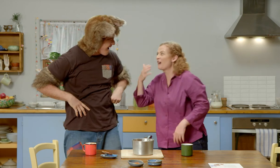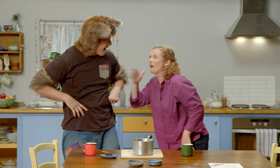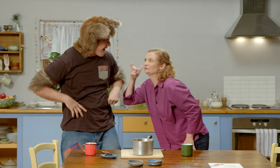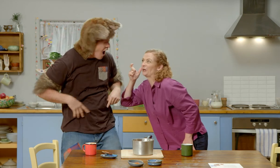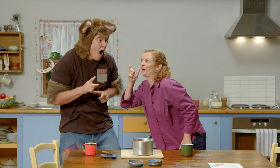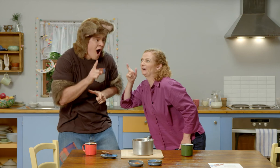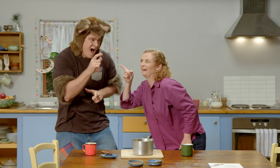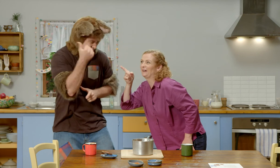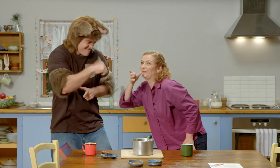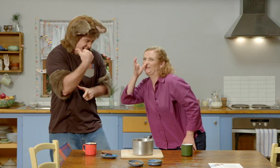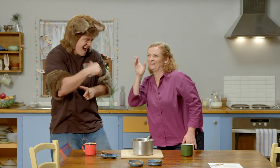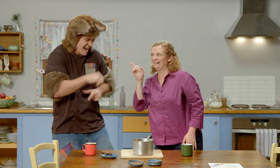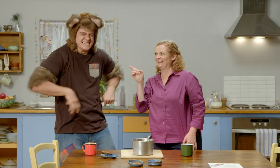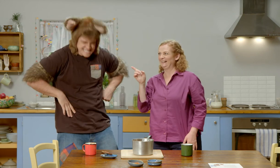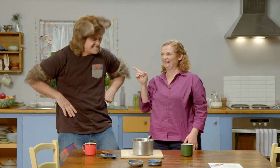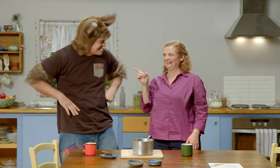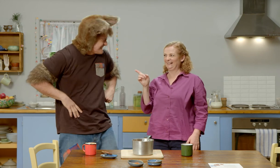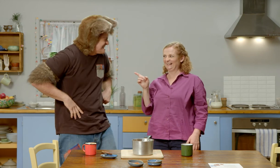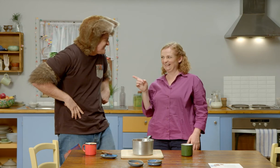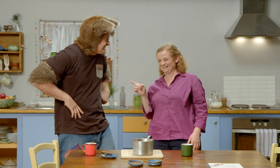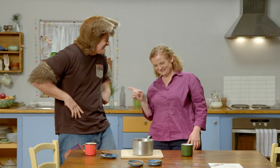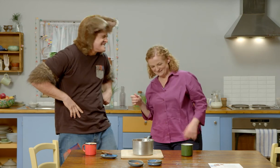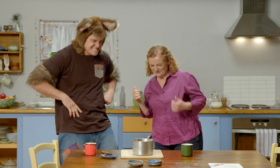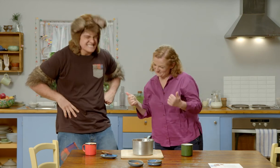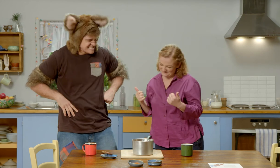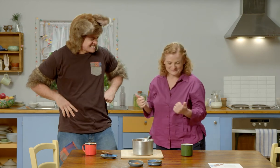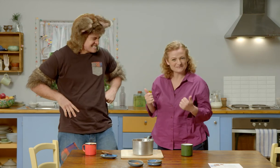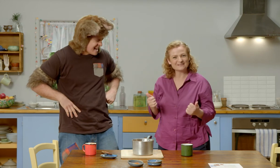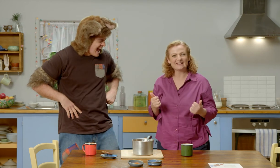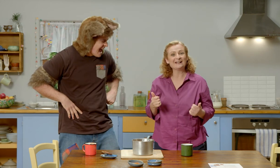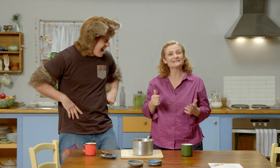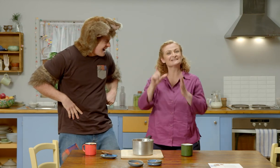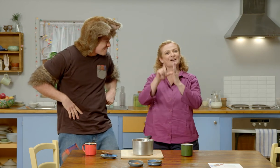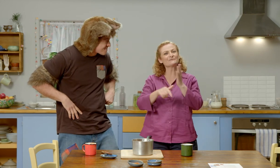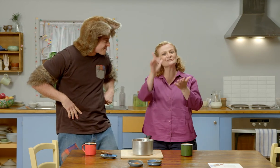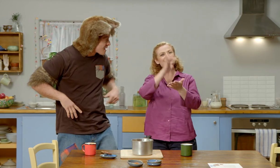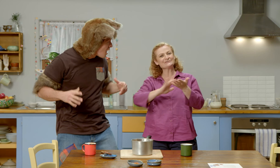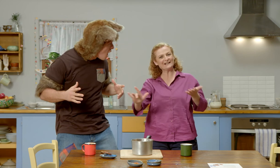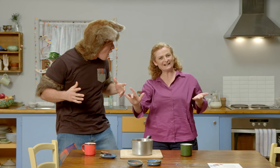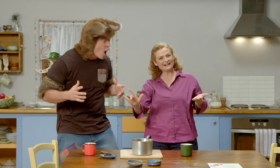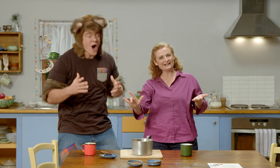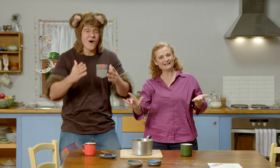And you had your hot chocolate too. That’s right, I did too! Oh well, our time is up.